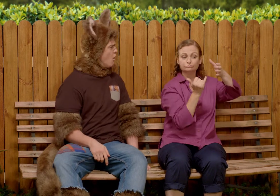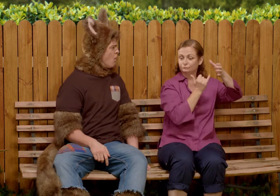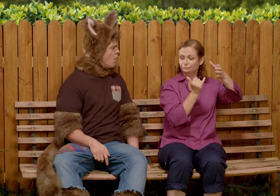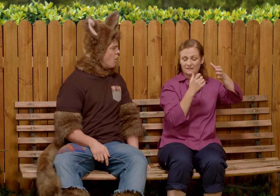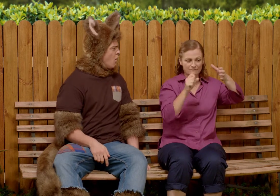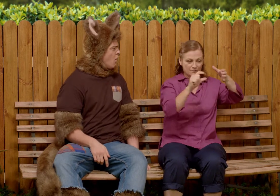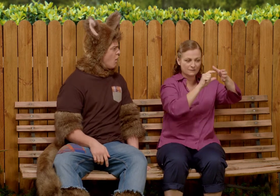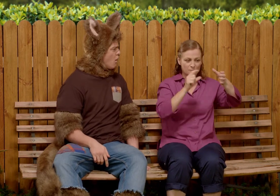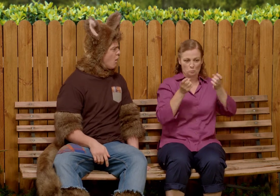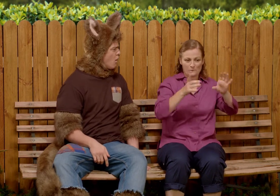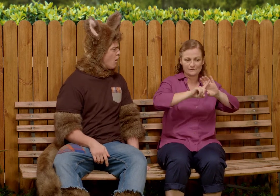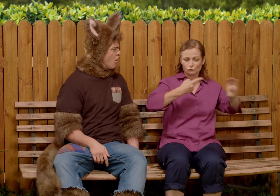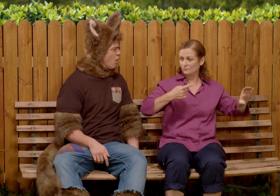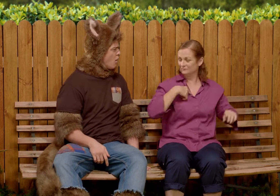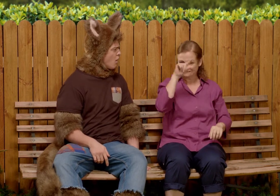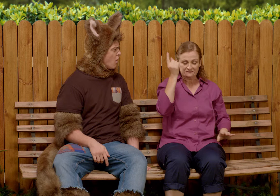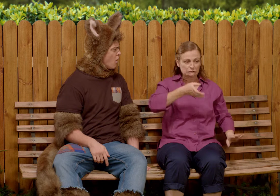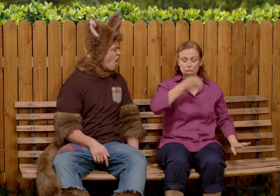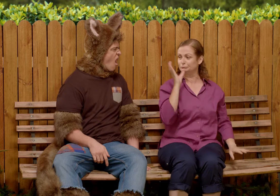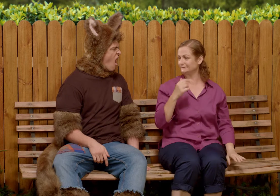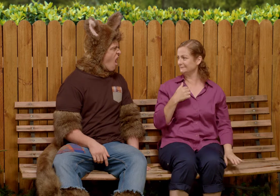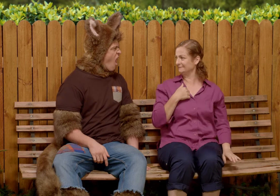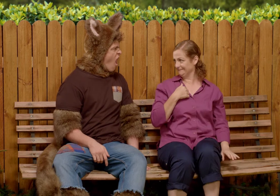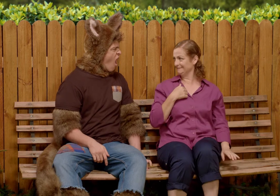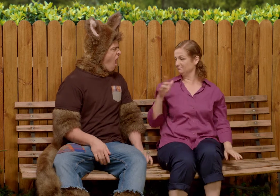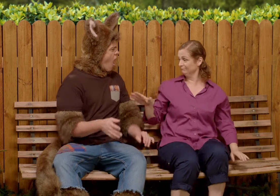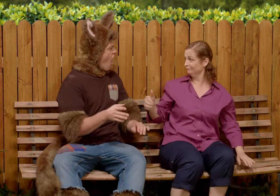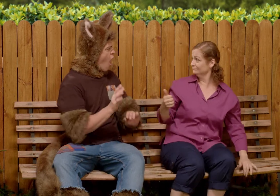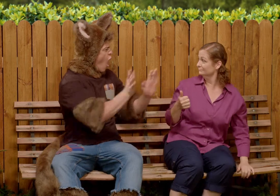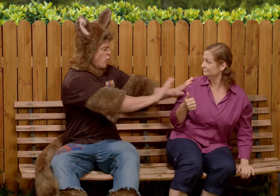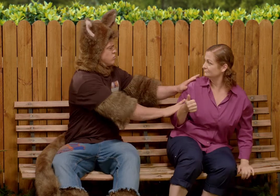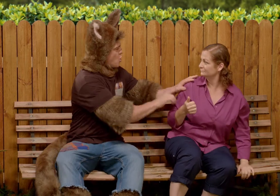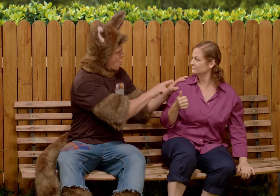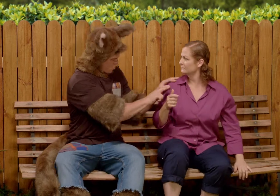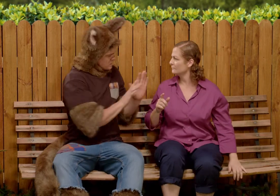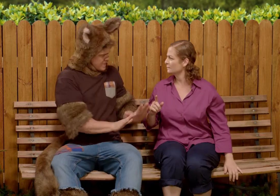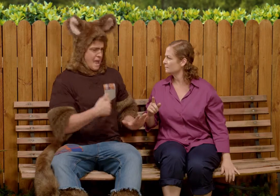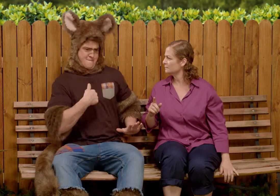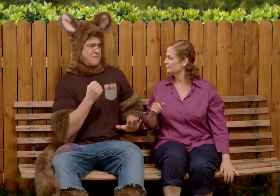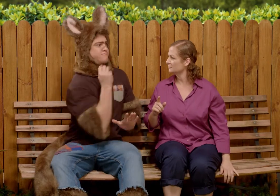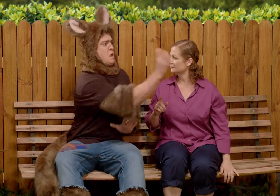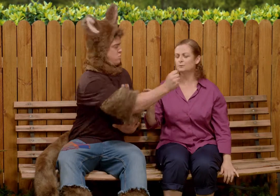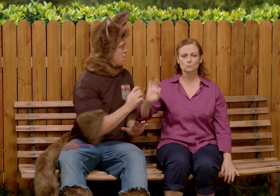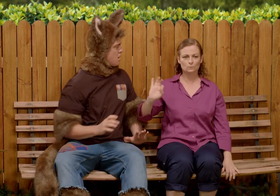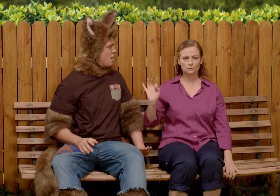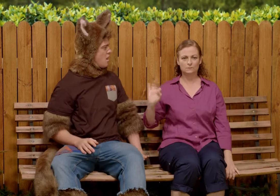because I think there's a little bit of smoothie left, and I want to drink it. Oh no no no, you can stay and I'll go and get a smoothie.